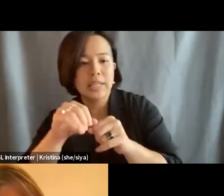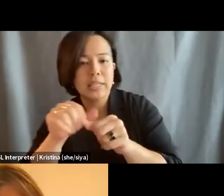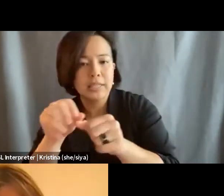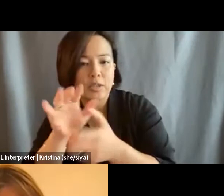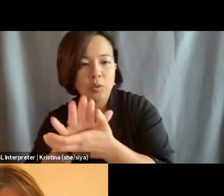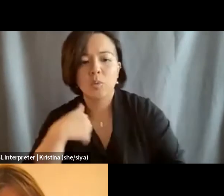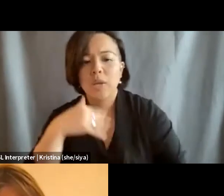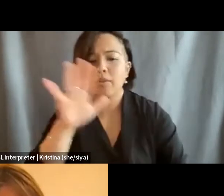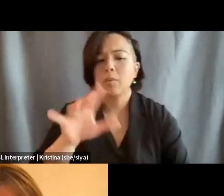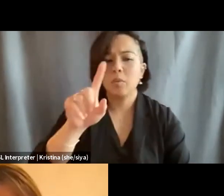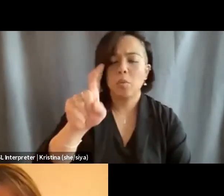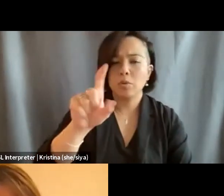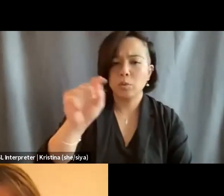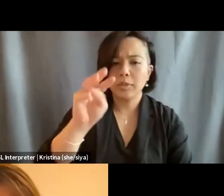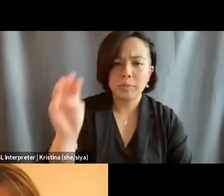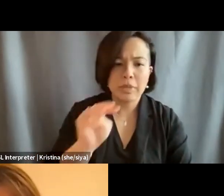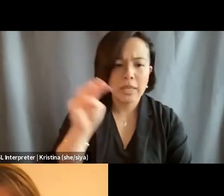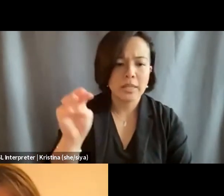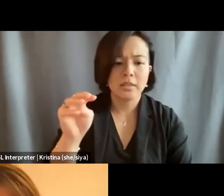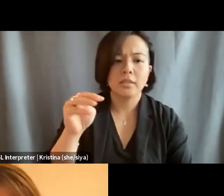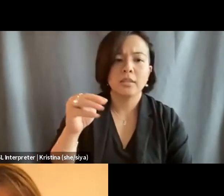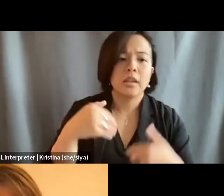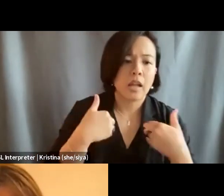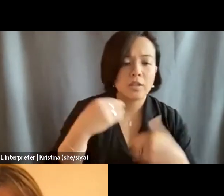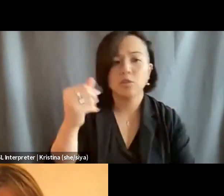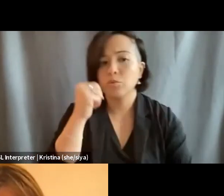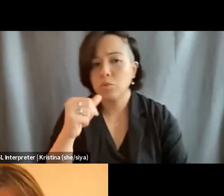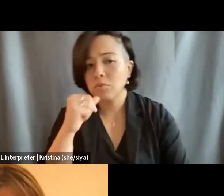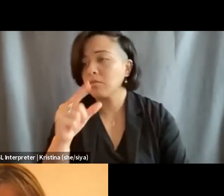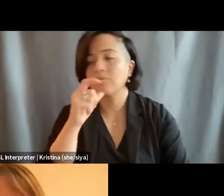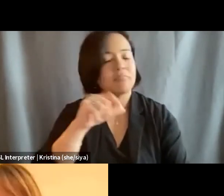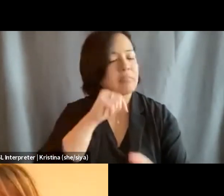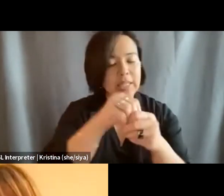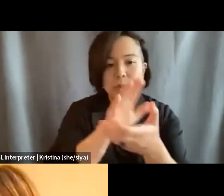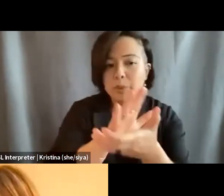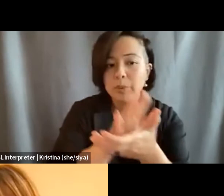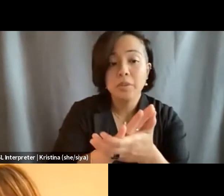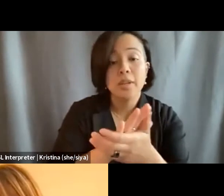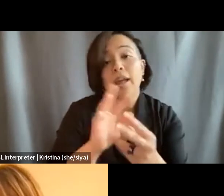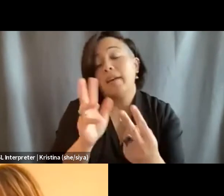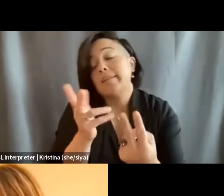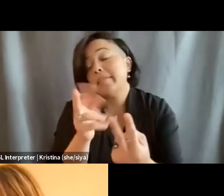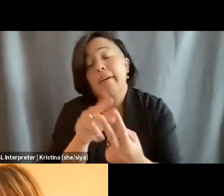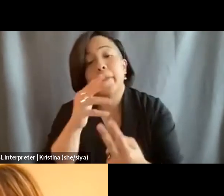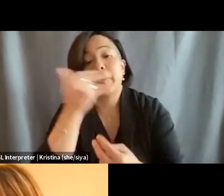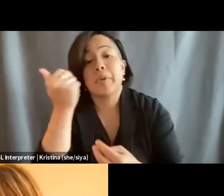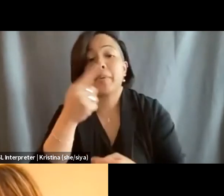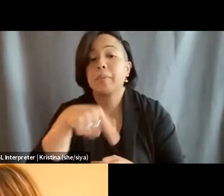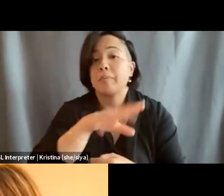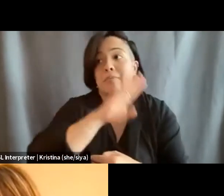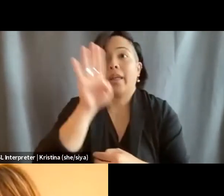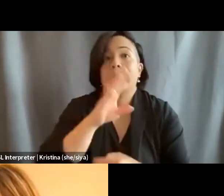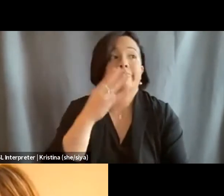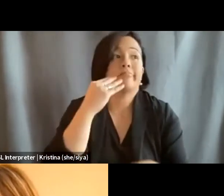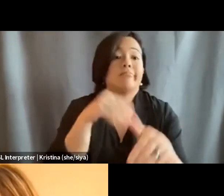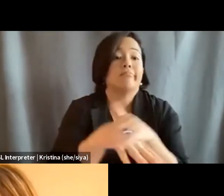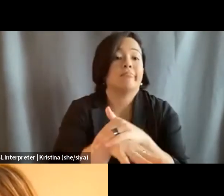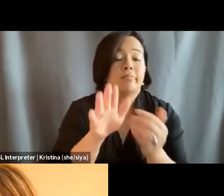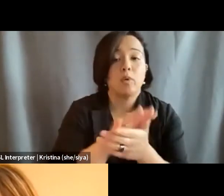never went or had to drop out.